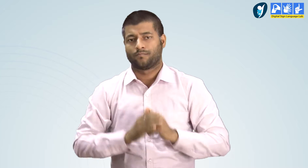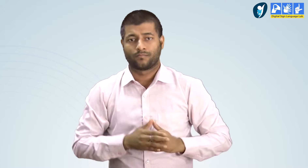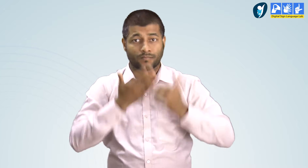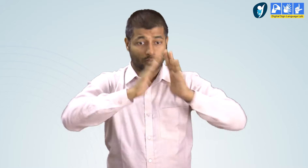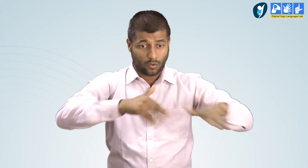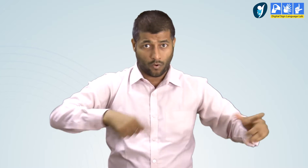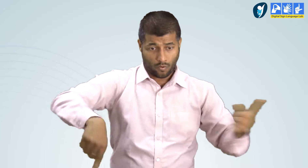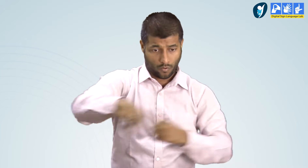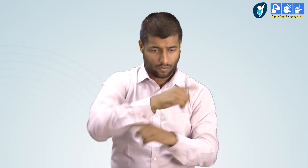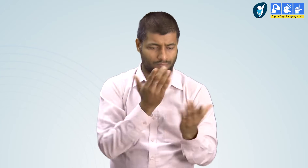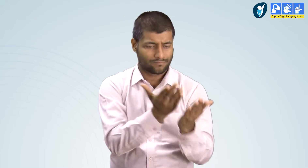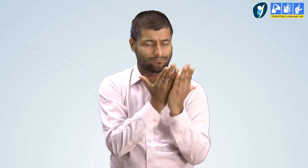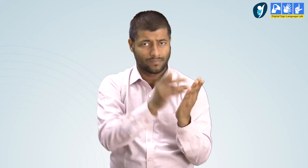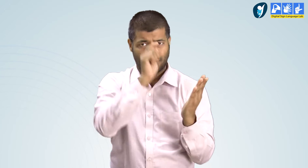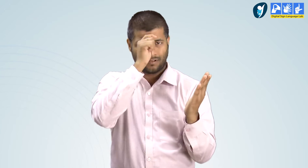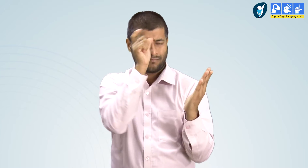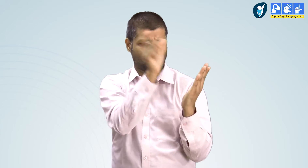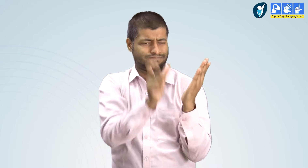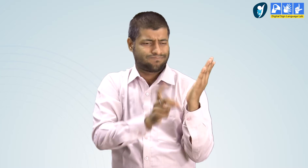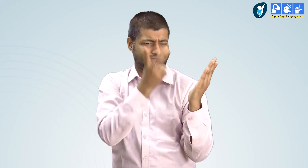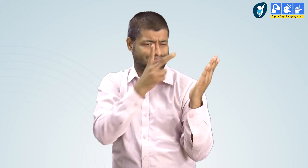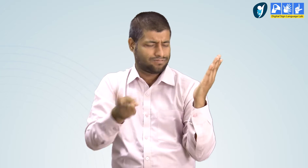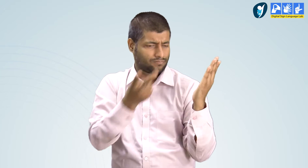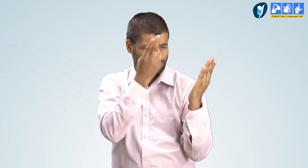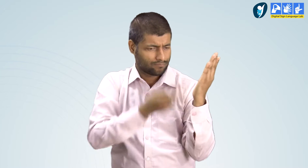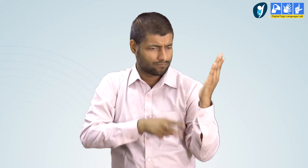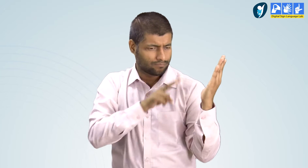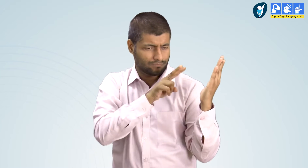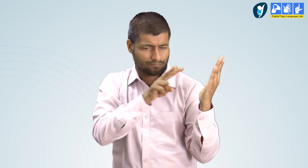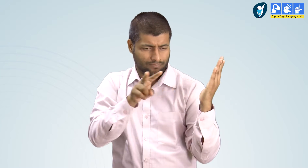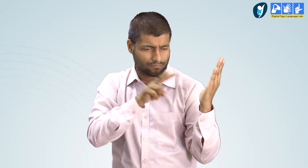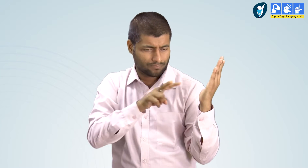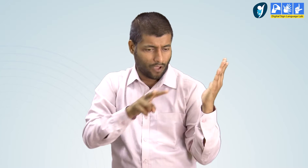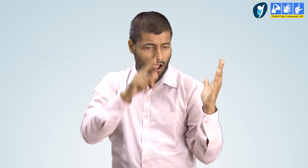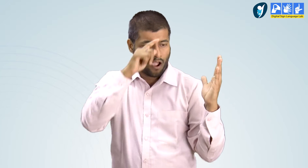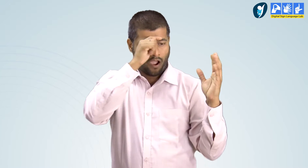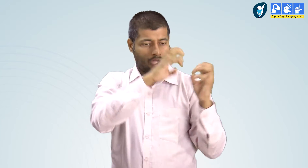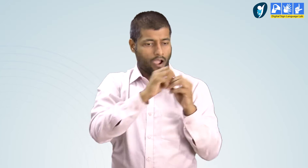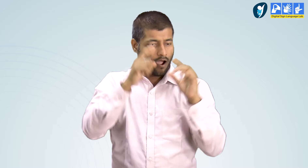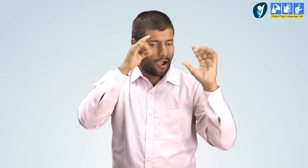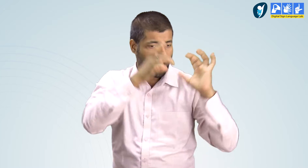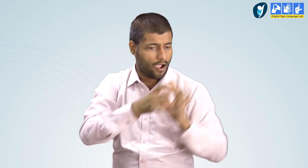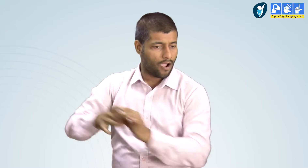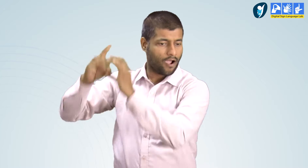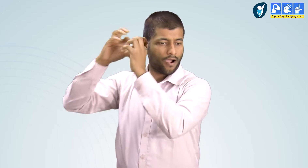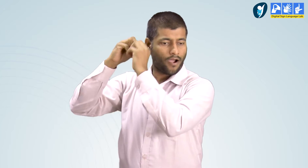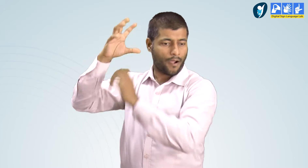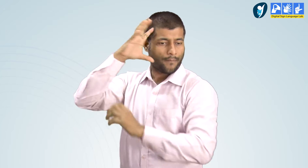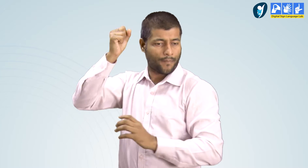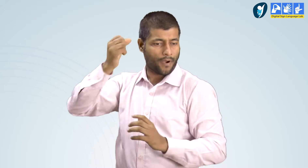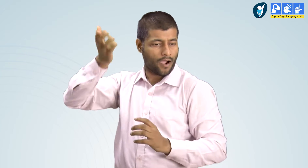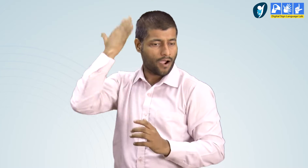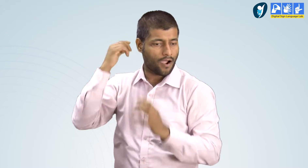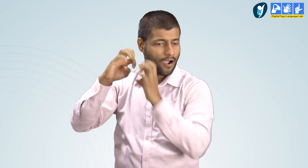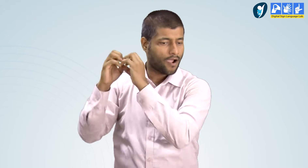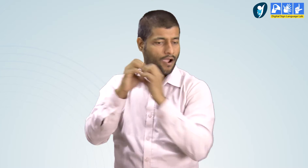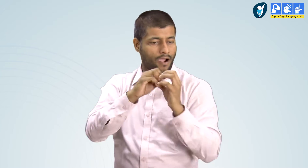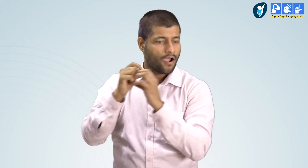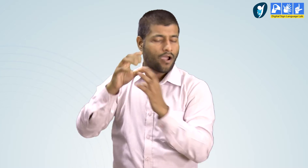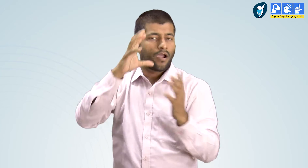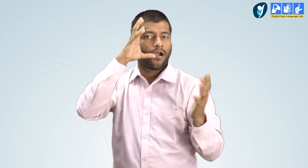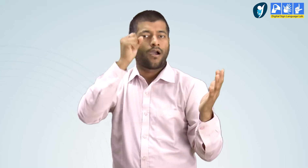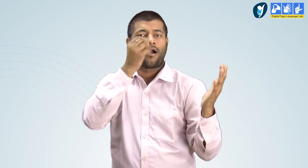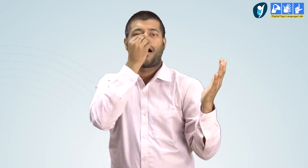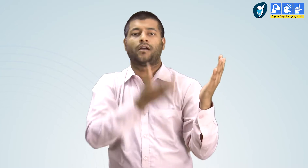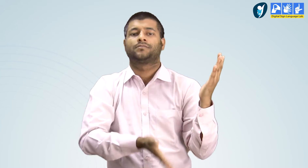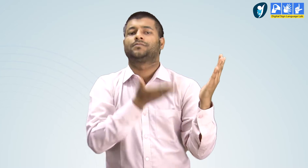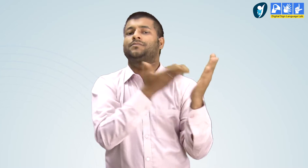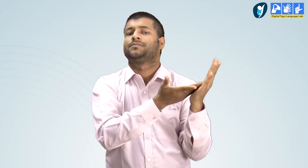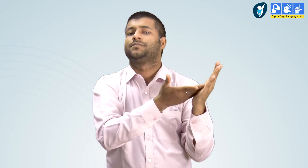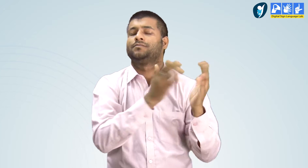Some children know the meaning by looking at the word automatically by previous experiences.